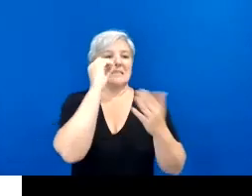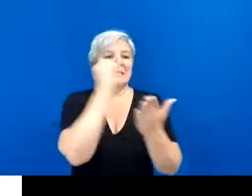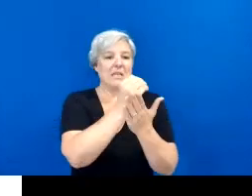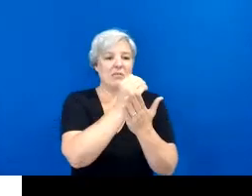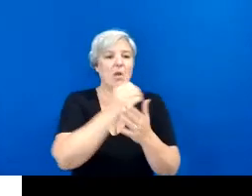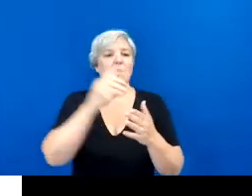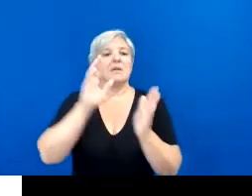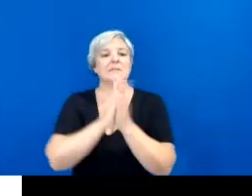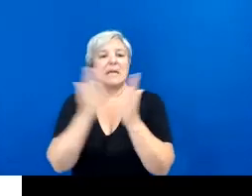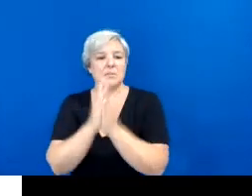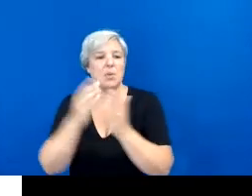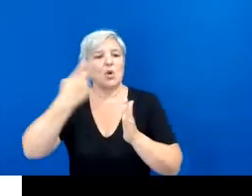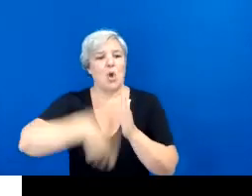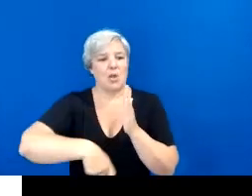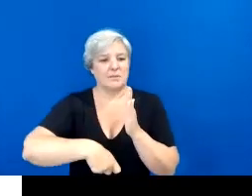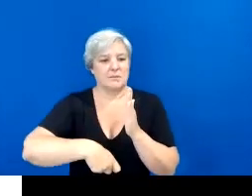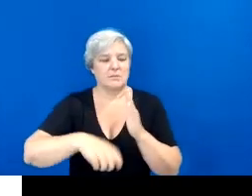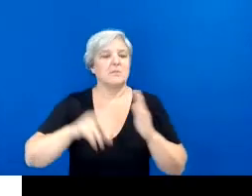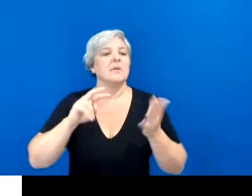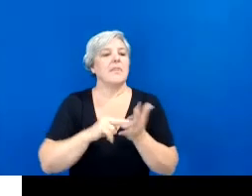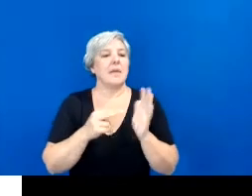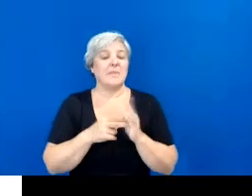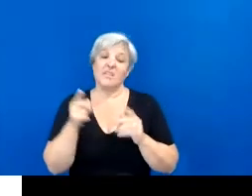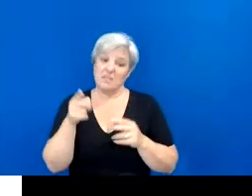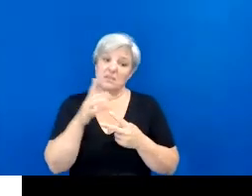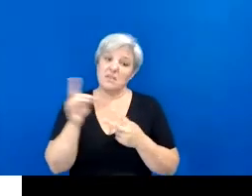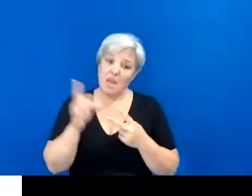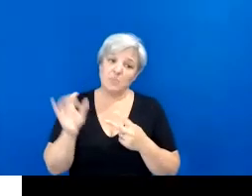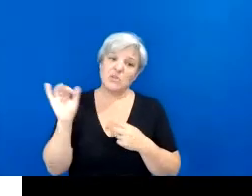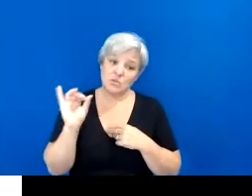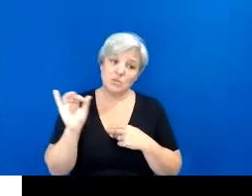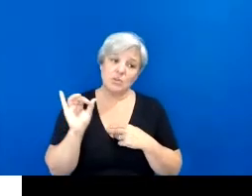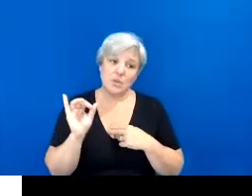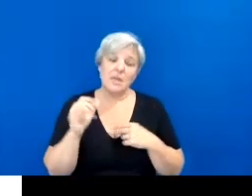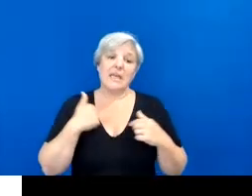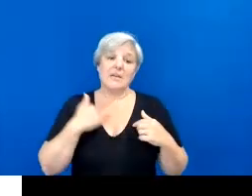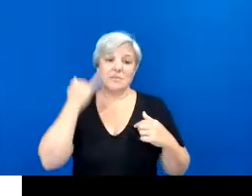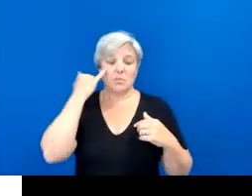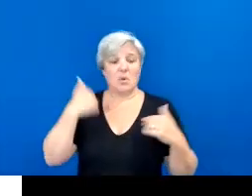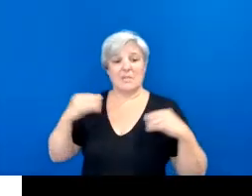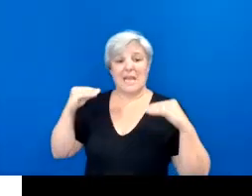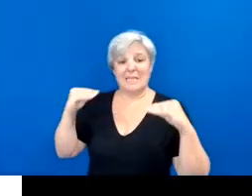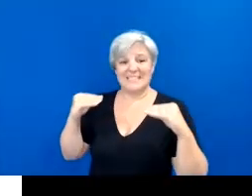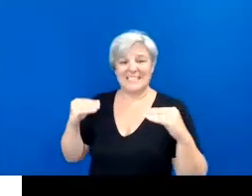And this is certainly an option for those of us who teach in a discipline where not much OER.